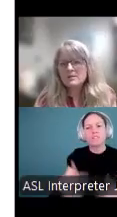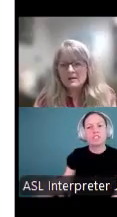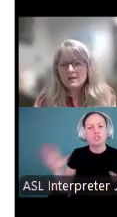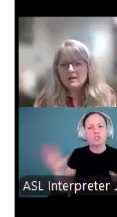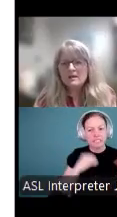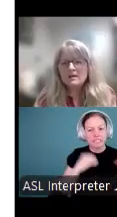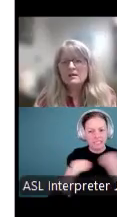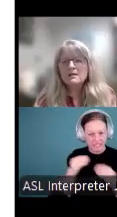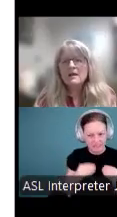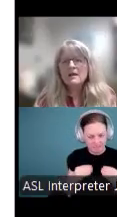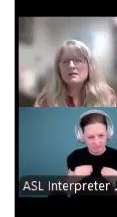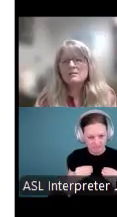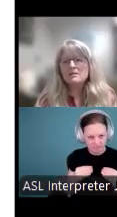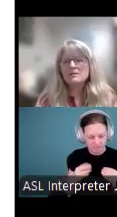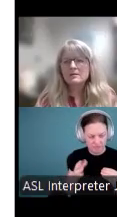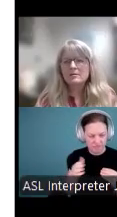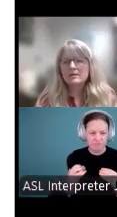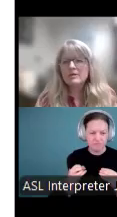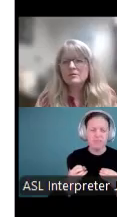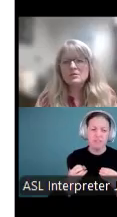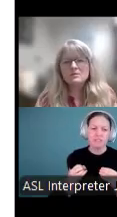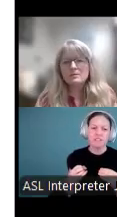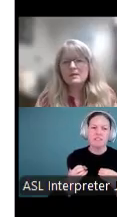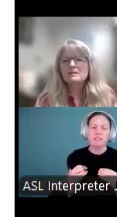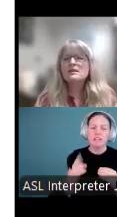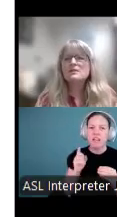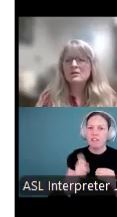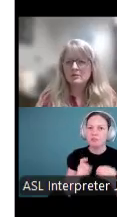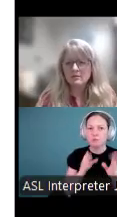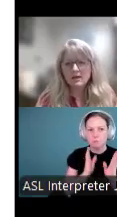something that they had to be delivered about and teach him